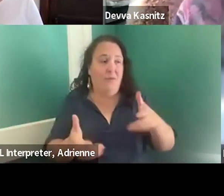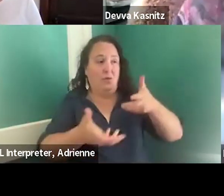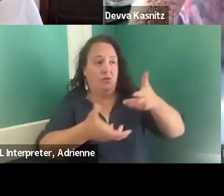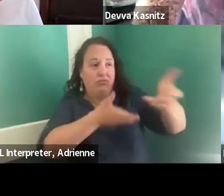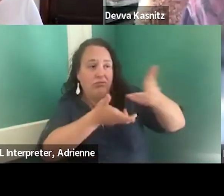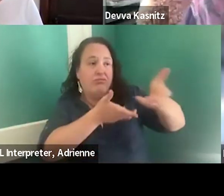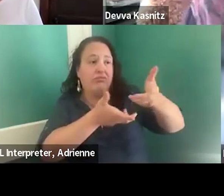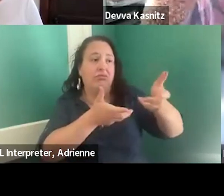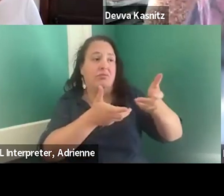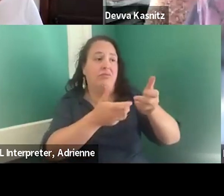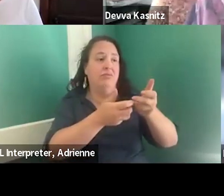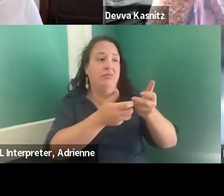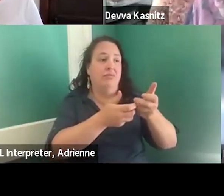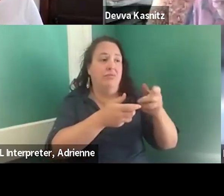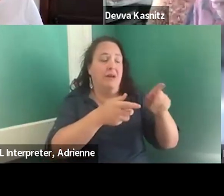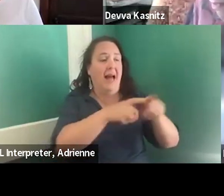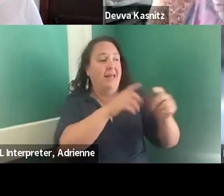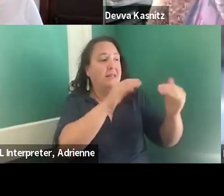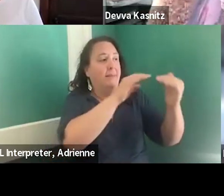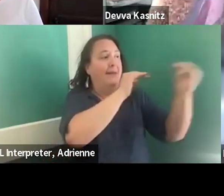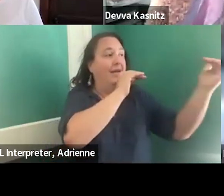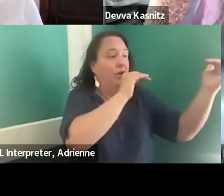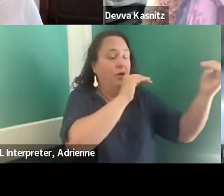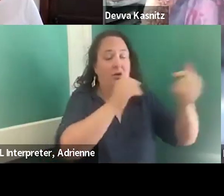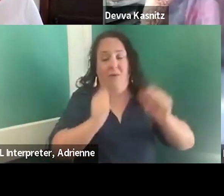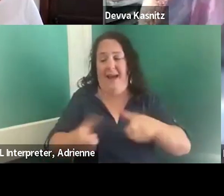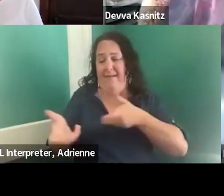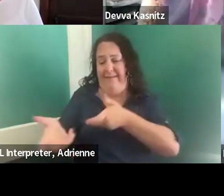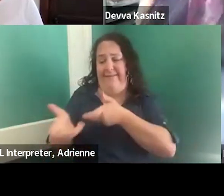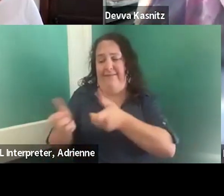But that doesn't fundamentally change